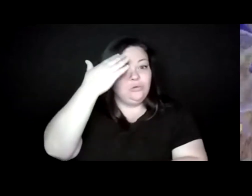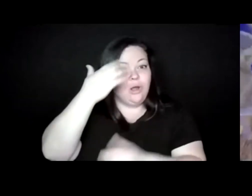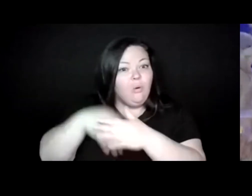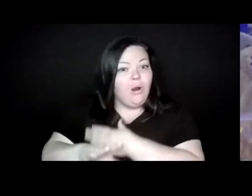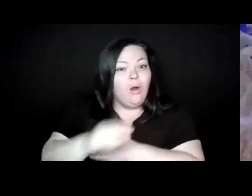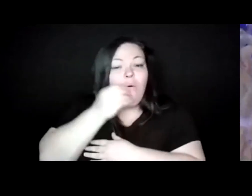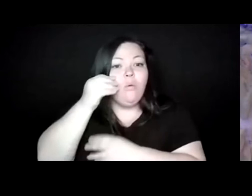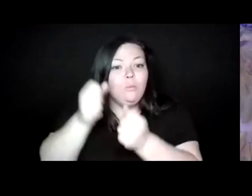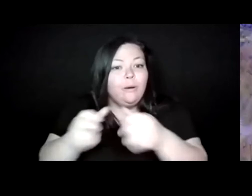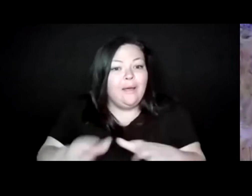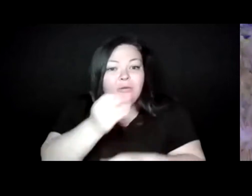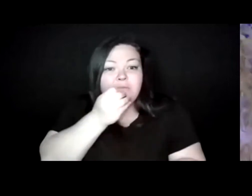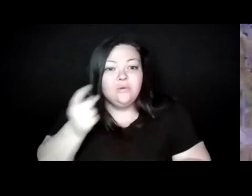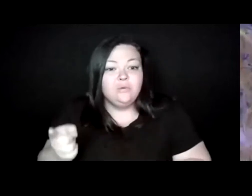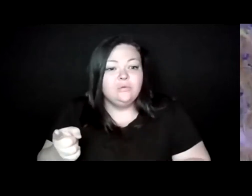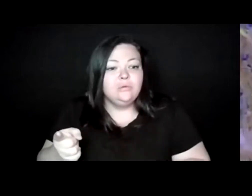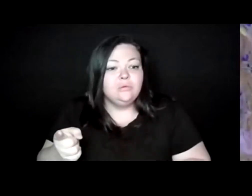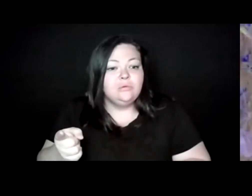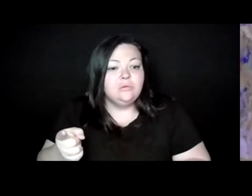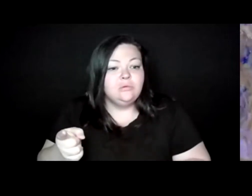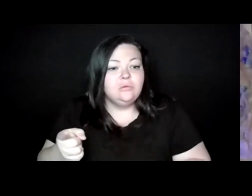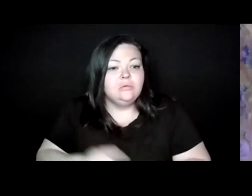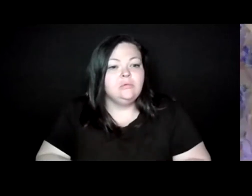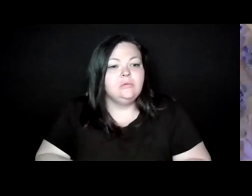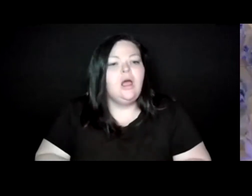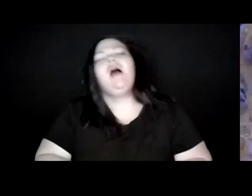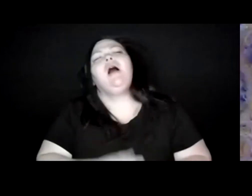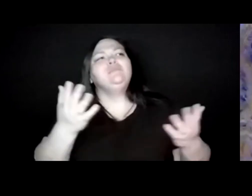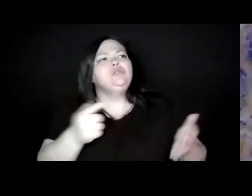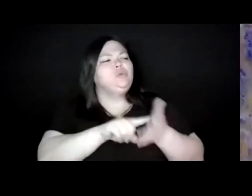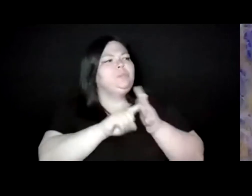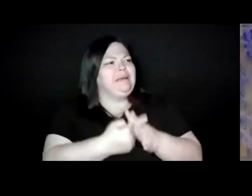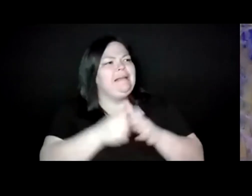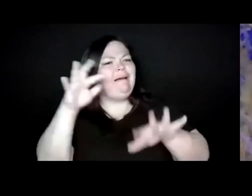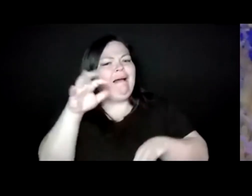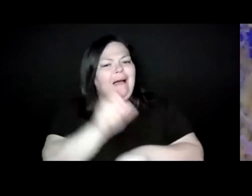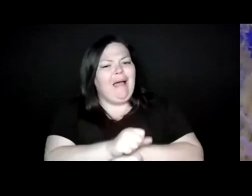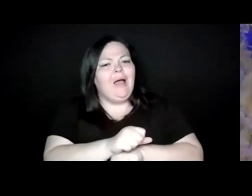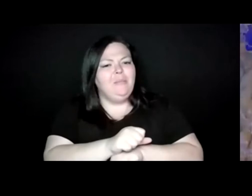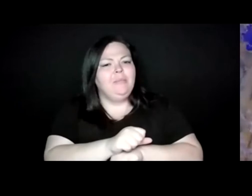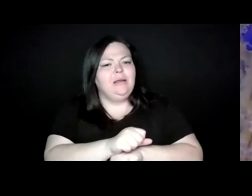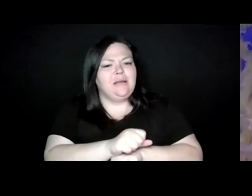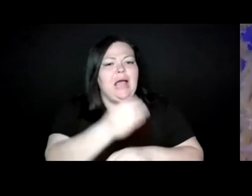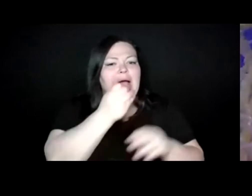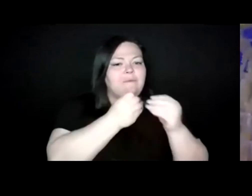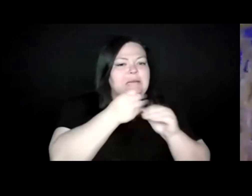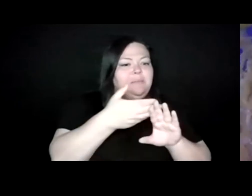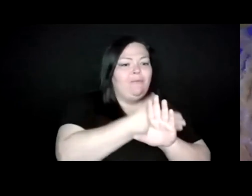kumain ka na ba?// you begin the habit of pre-gaming before you go to your white friends’ parties. there’s